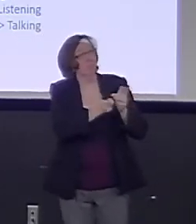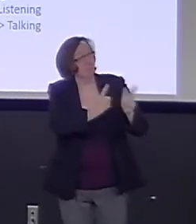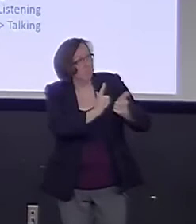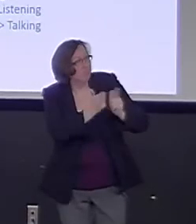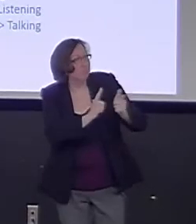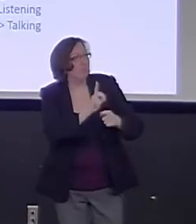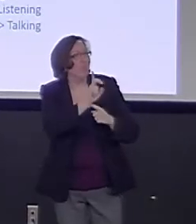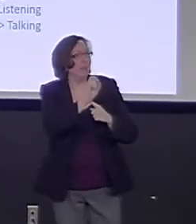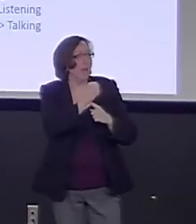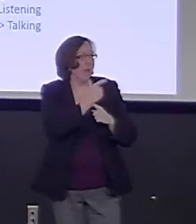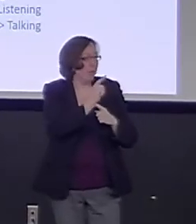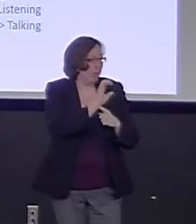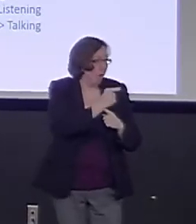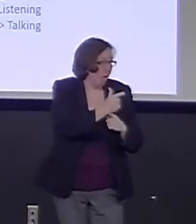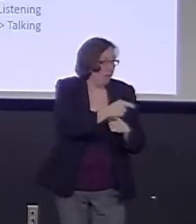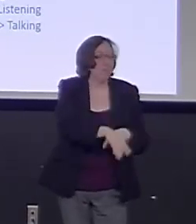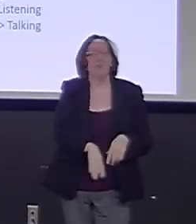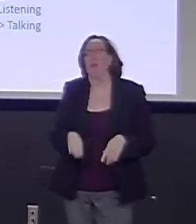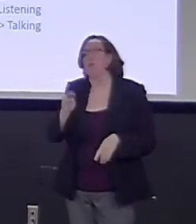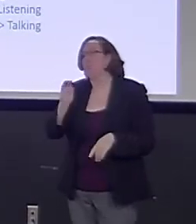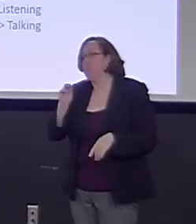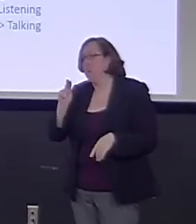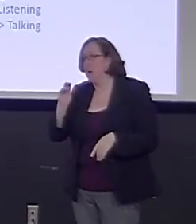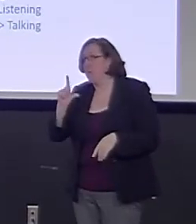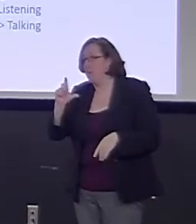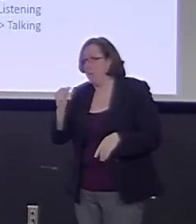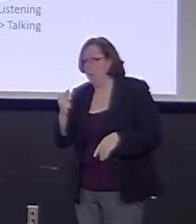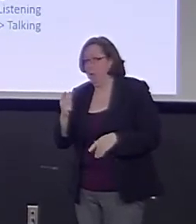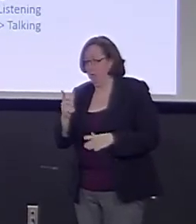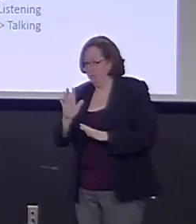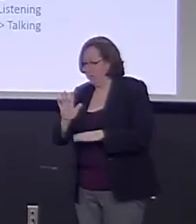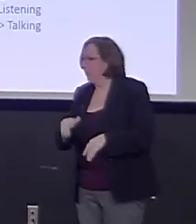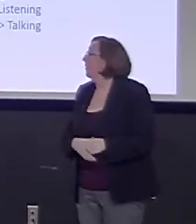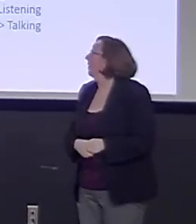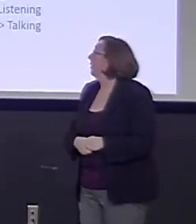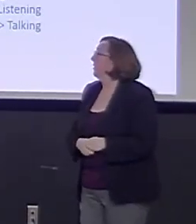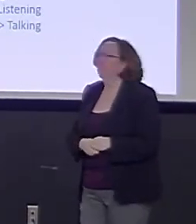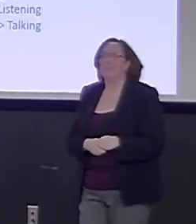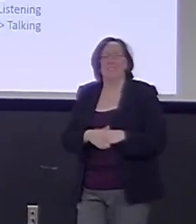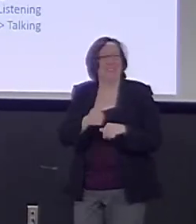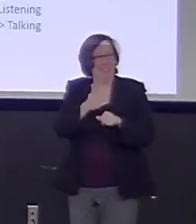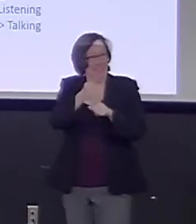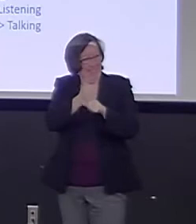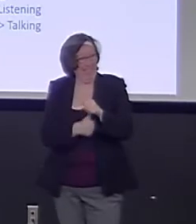and in every case we have a dyad where one person's talking and one person's listening.